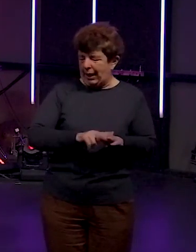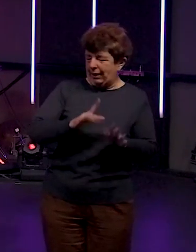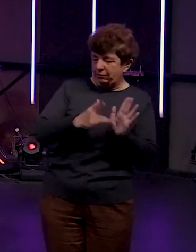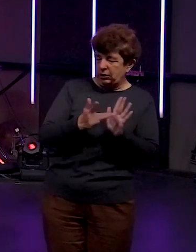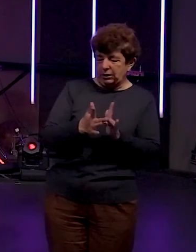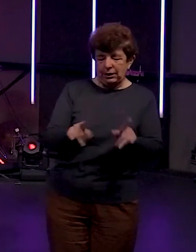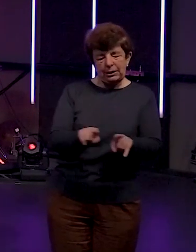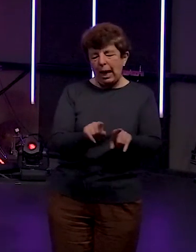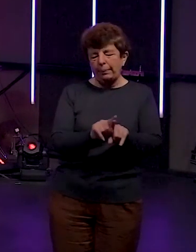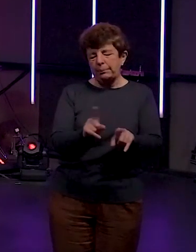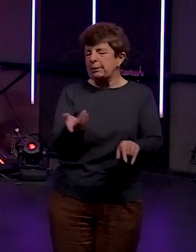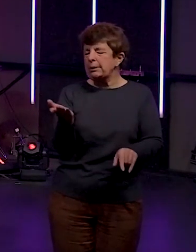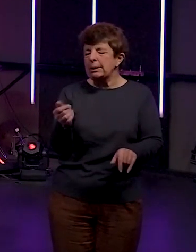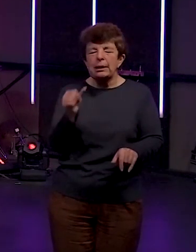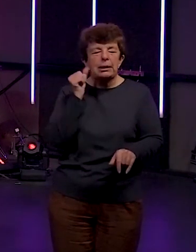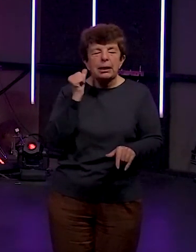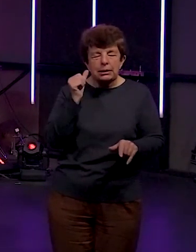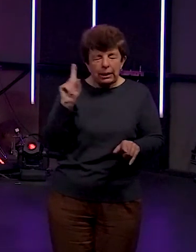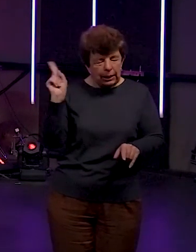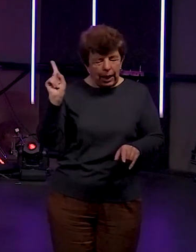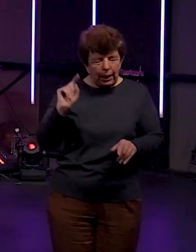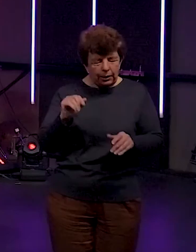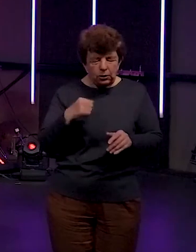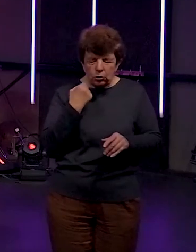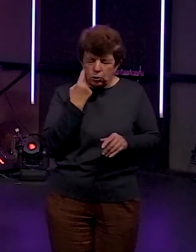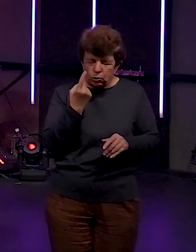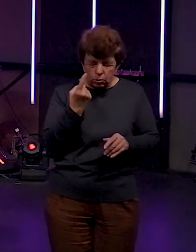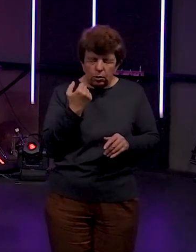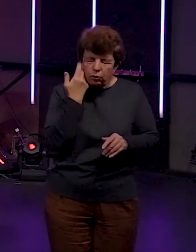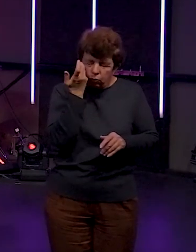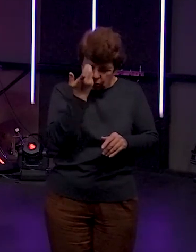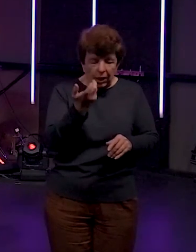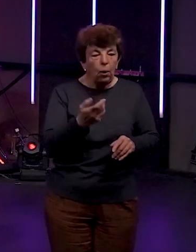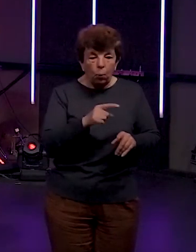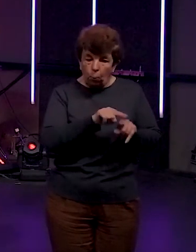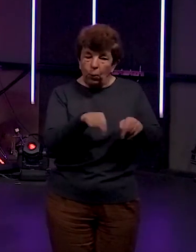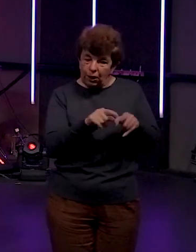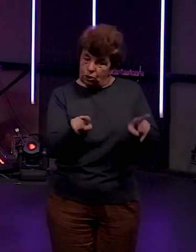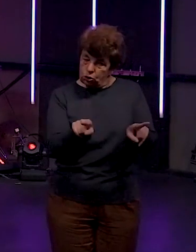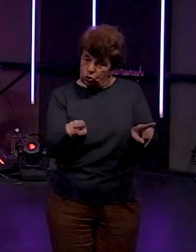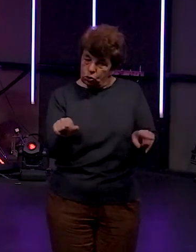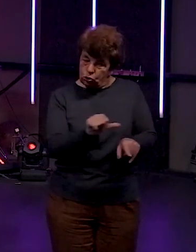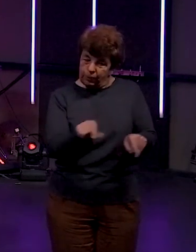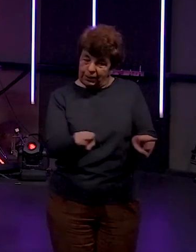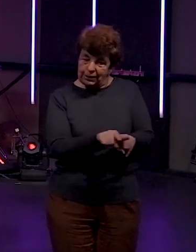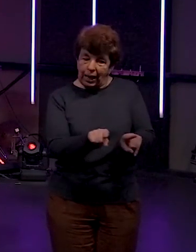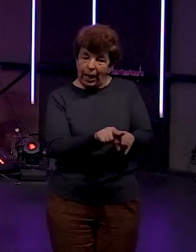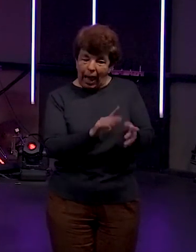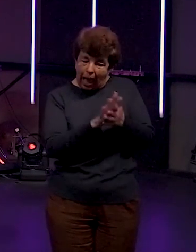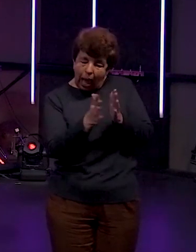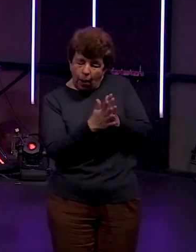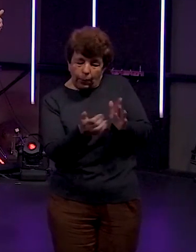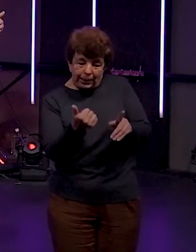today and forever well we ought to be as well. That how we did it way back in